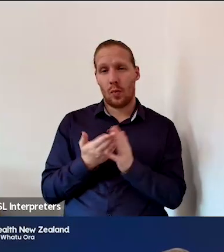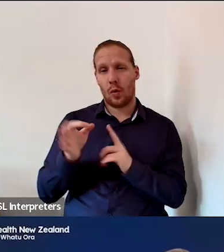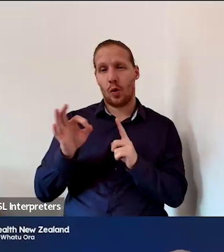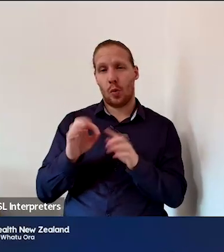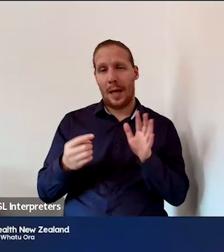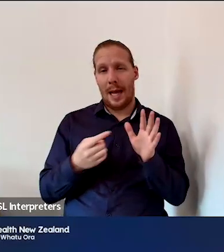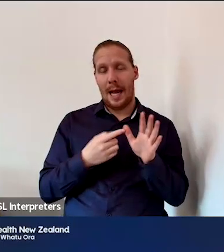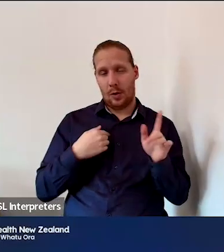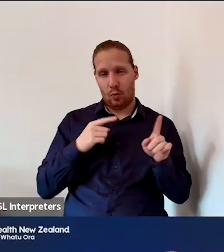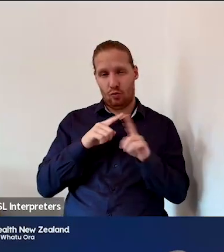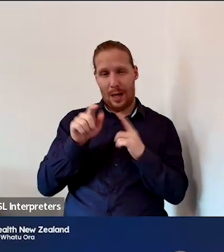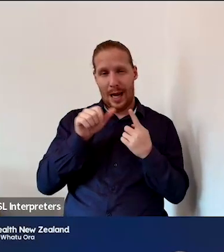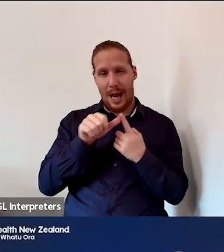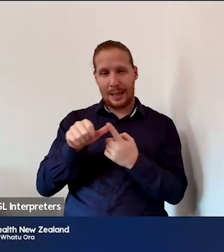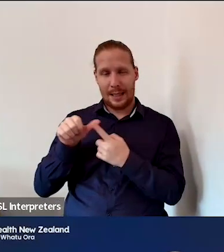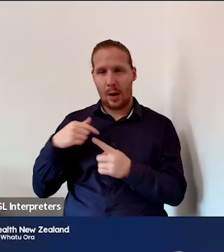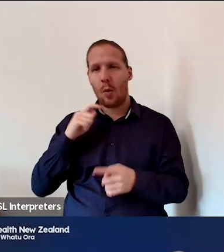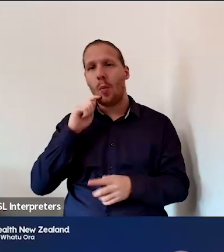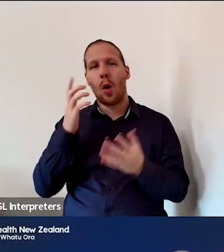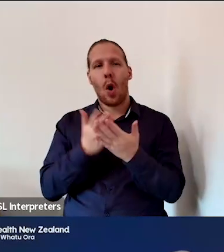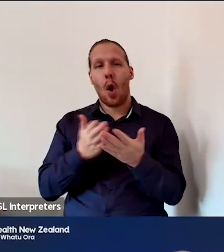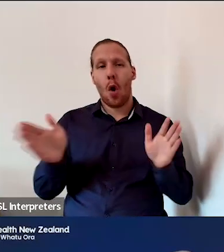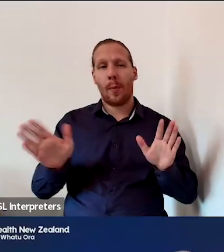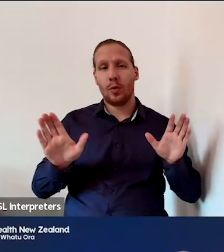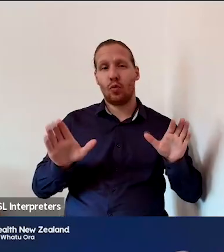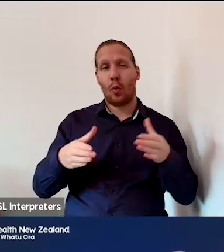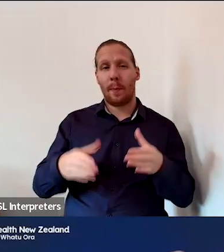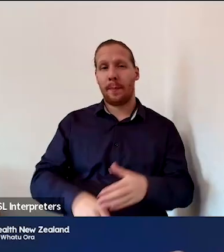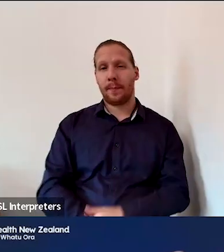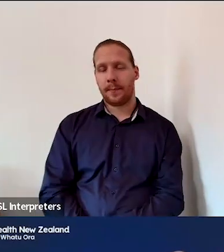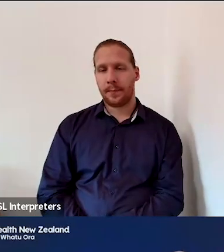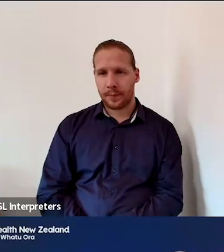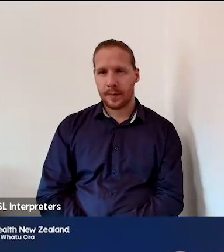So we'll open this to the group. Although the probably the first one